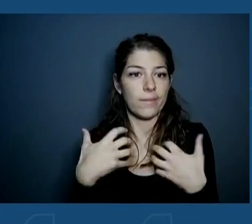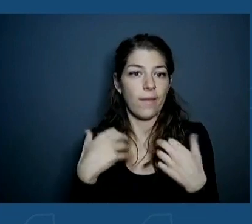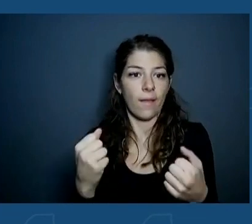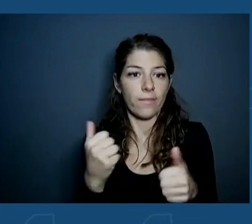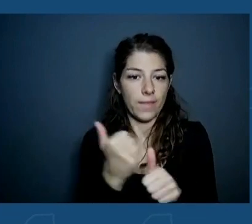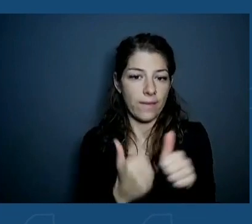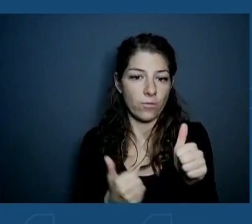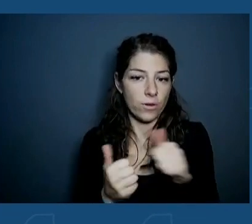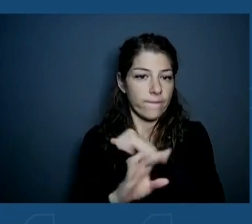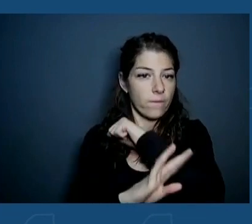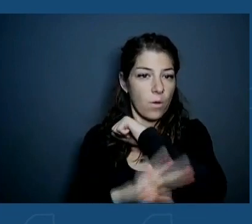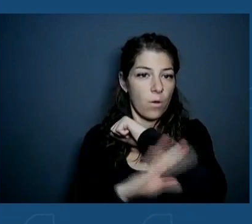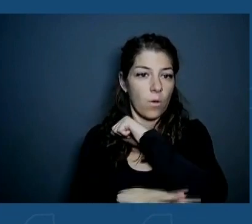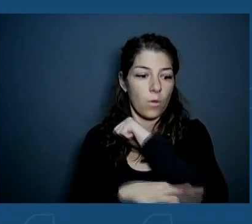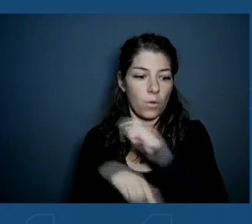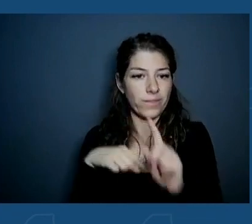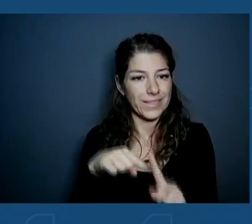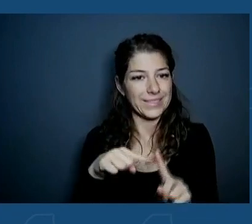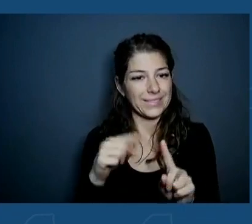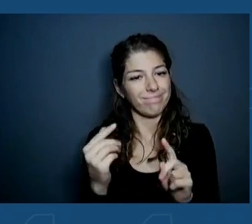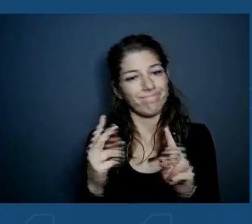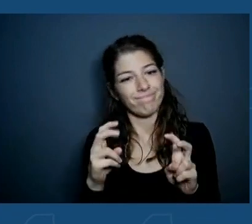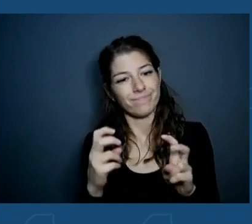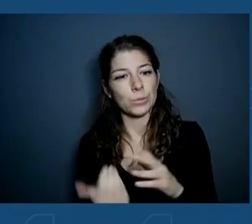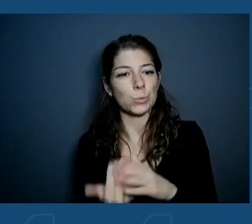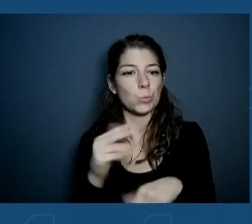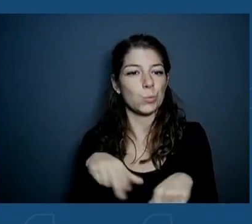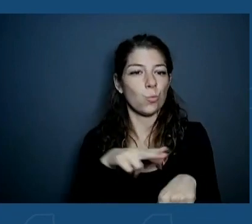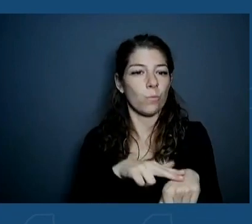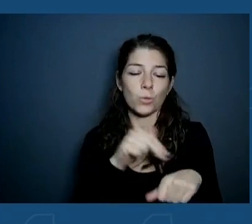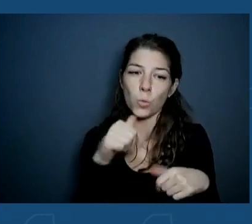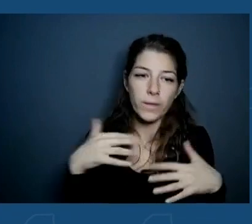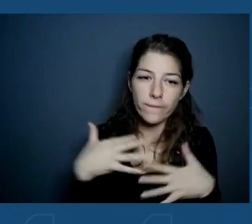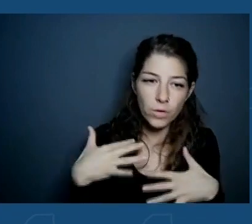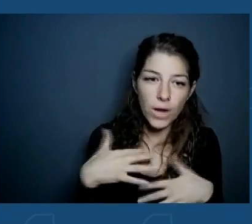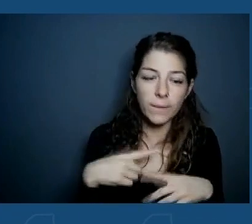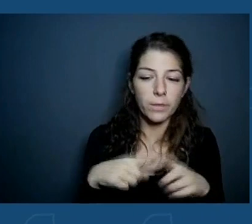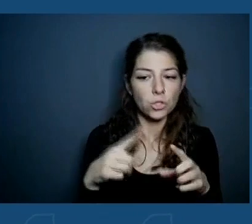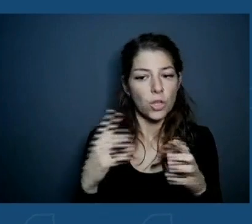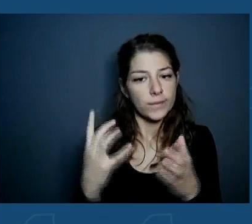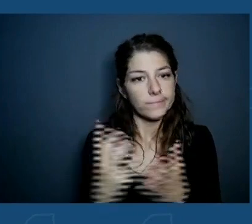YOU GET A FLU SHOT EVERY YEAR, YOU SHOULD. IT IS FLU SEASON. RSV, WE'VE SEEN EXTREME CASES ESPECIALLY IN THE CHILDREN, MAKE THIS PART OF YOUR ROUTINE